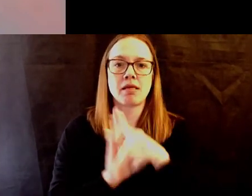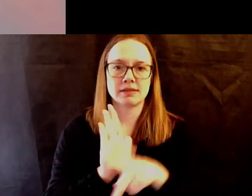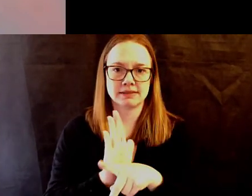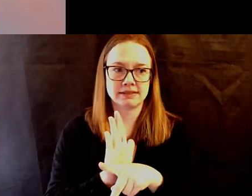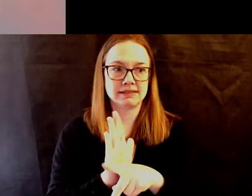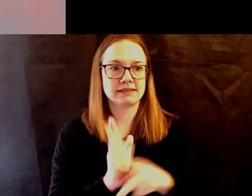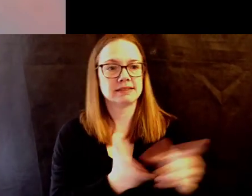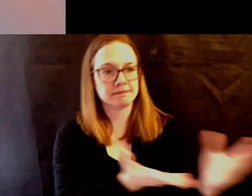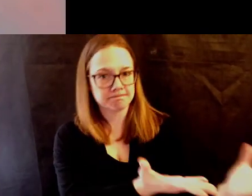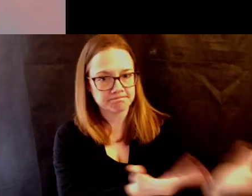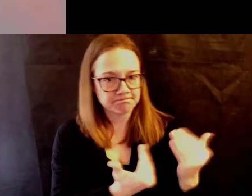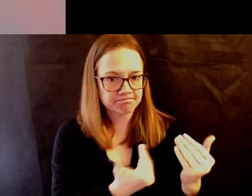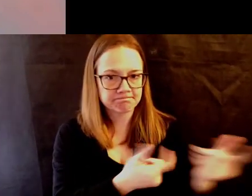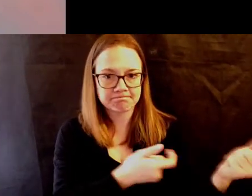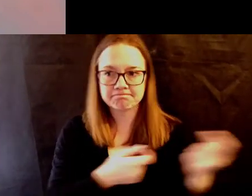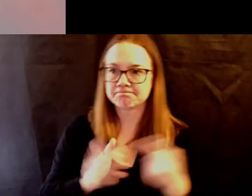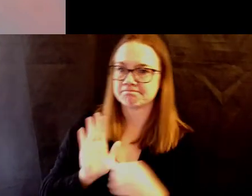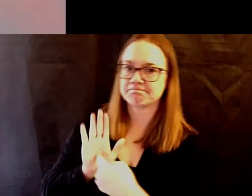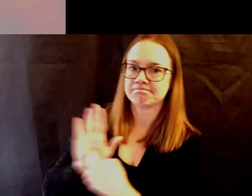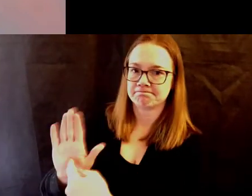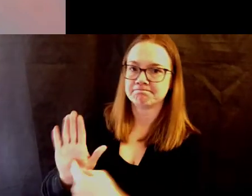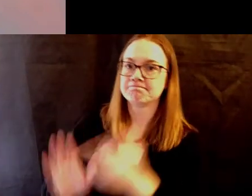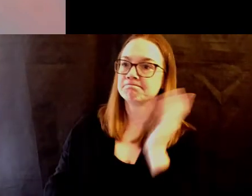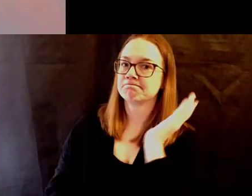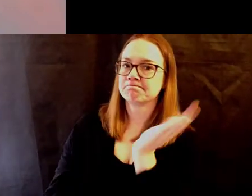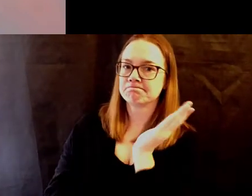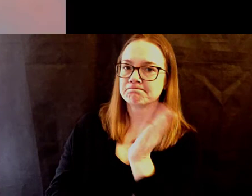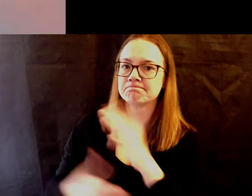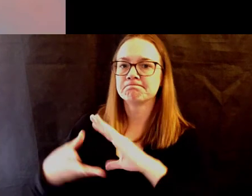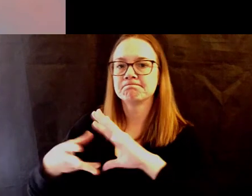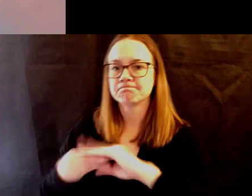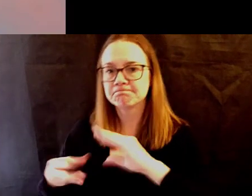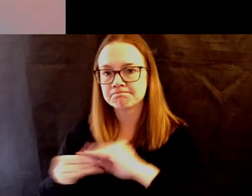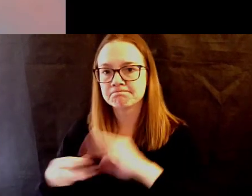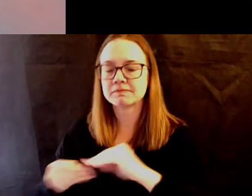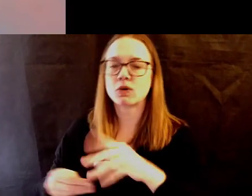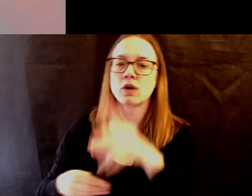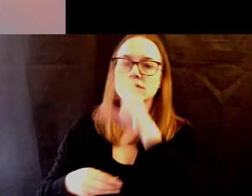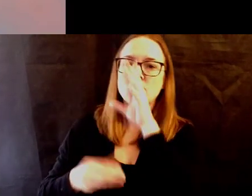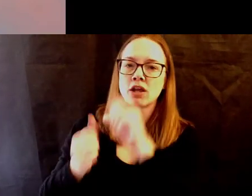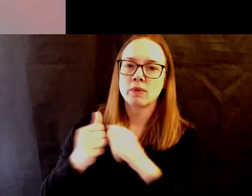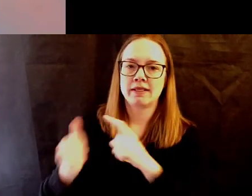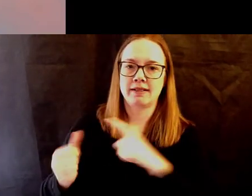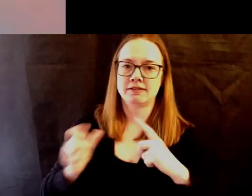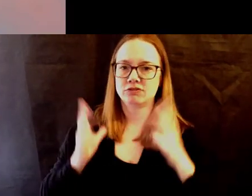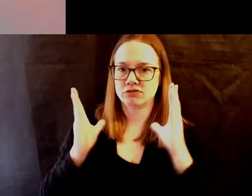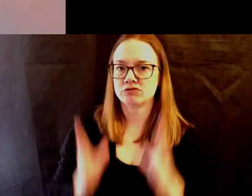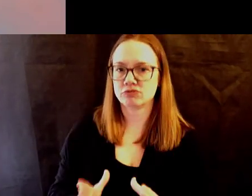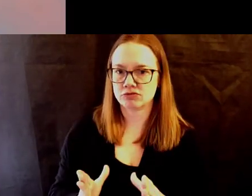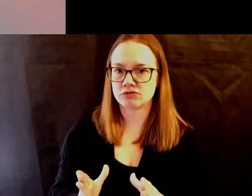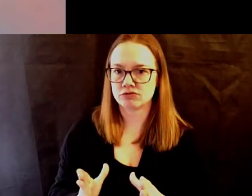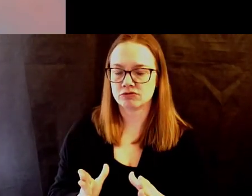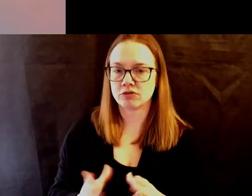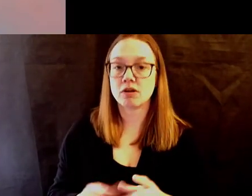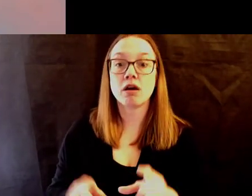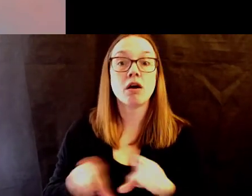or speaking to their legislator. And then, in addition to that, how important it